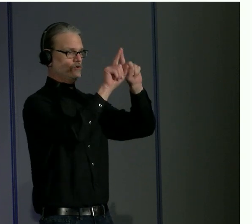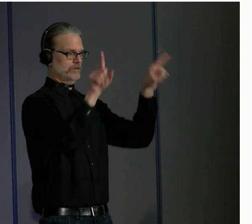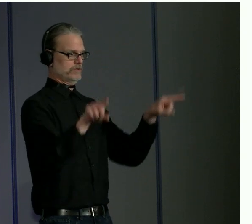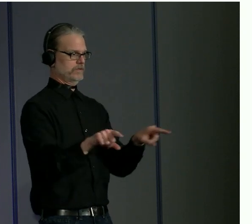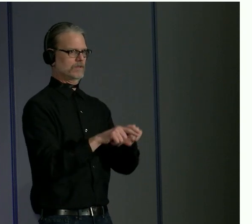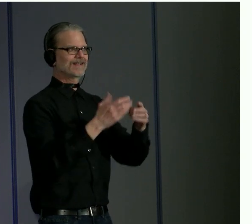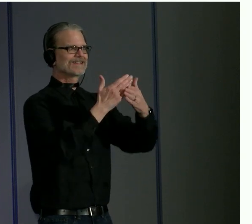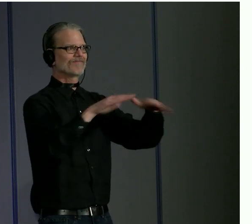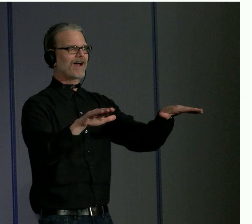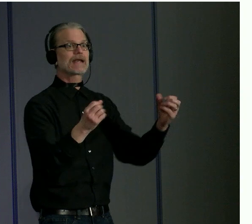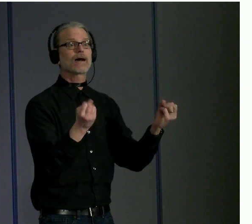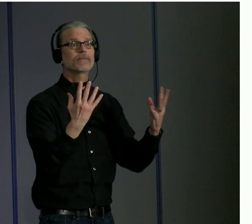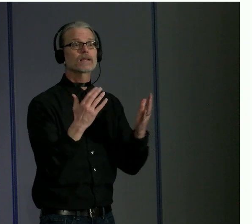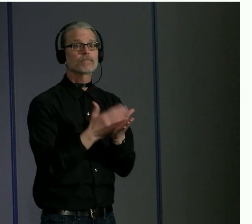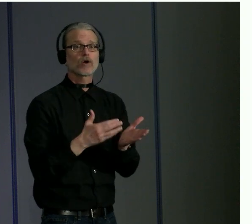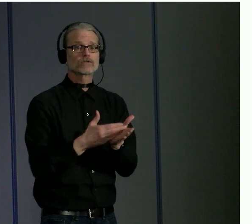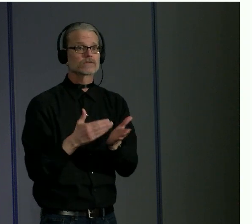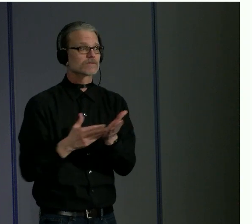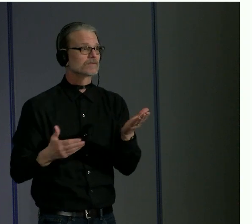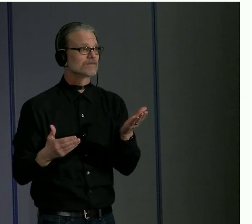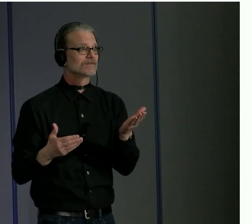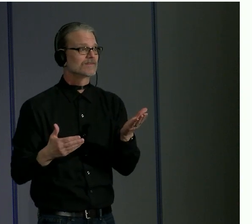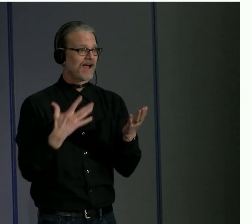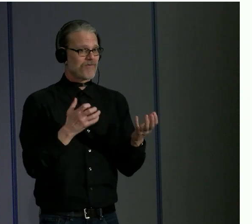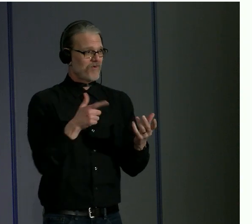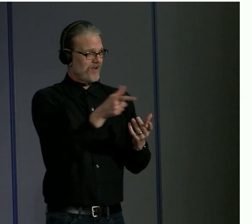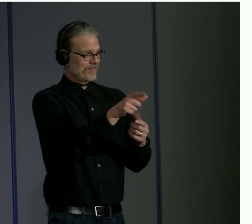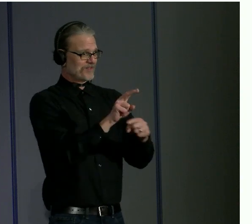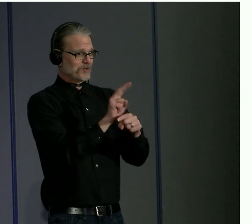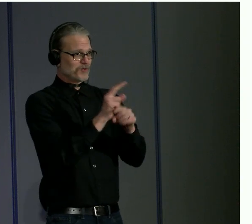many parts do I need? Because I want them to be able to walk through each one of these elements.